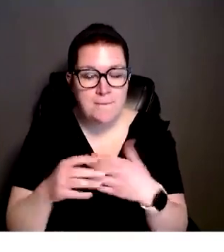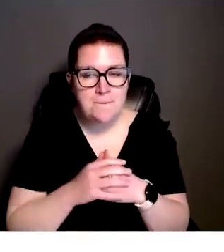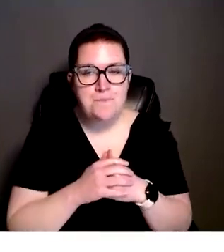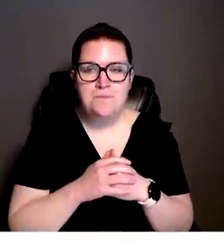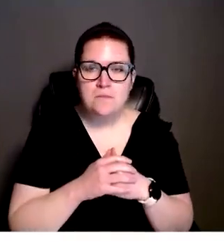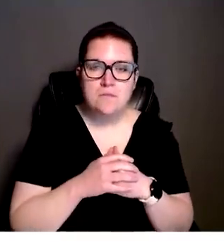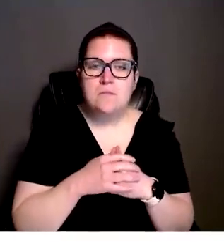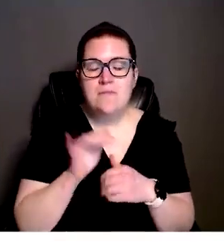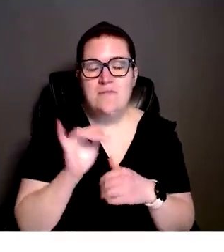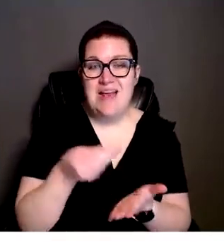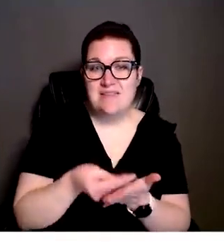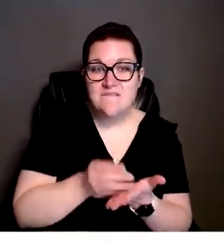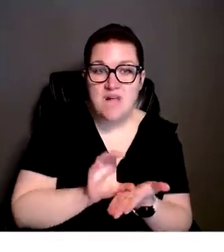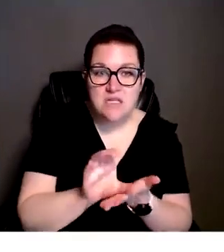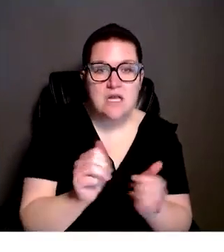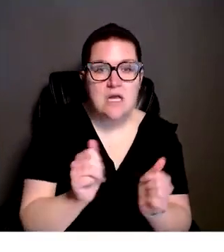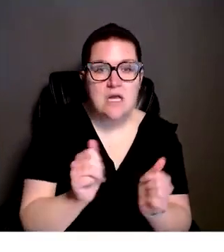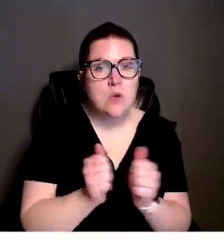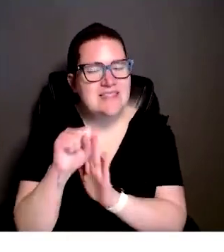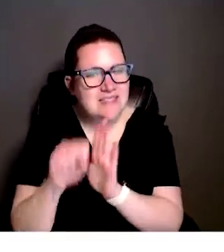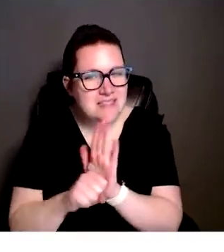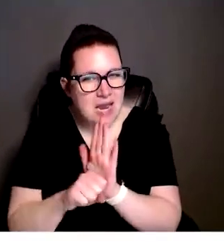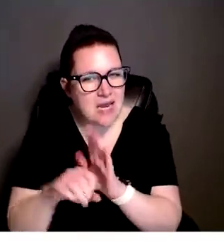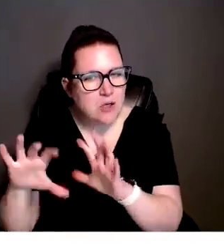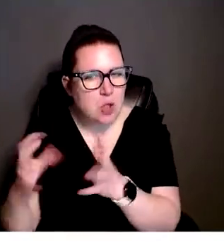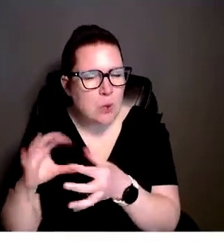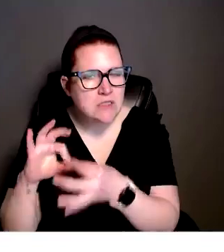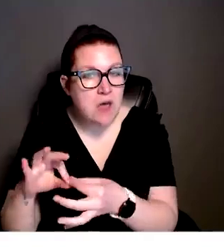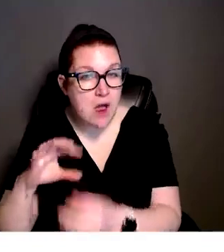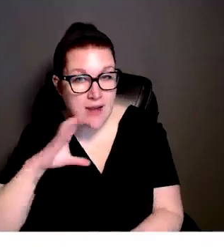through state units on aging, primarily, that then contract